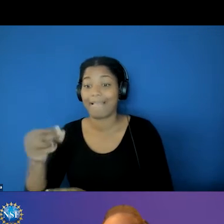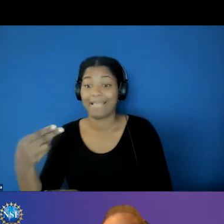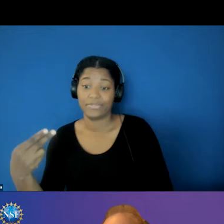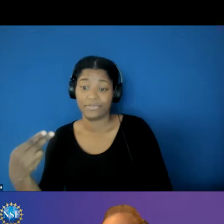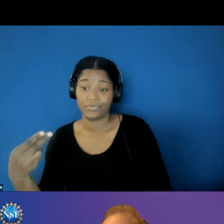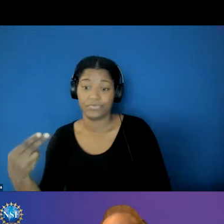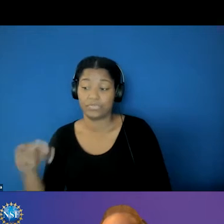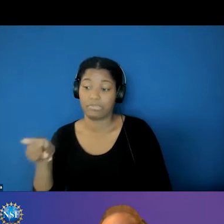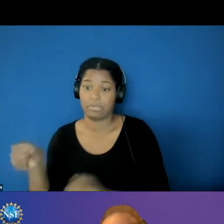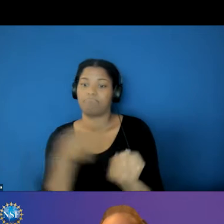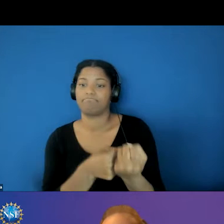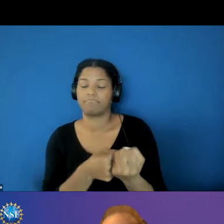NSF tries to fund,